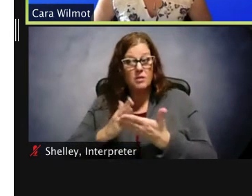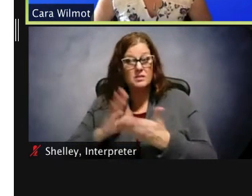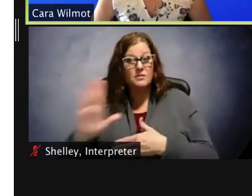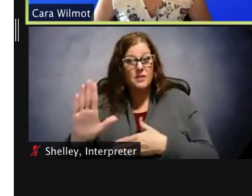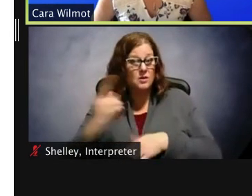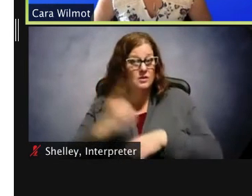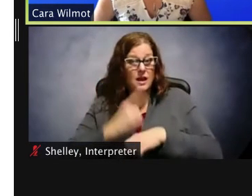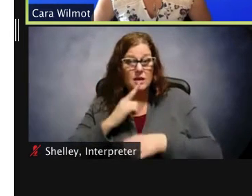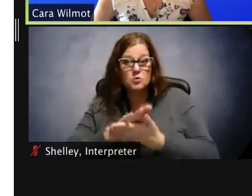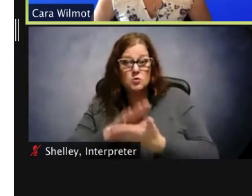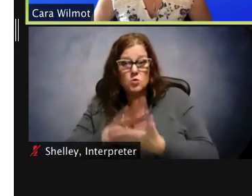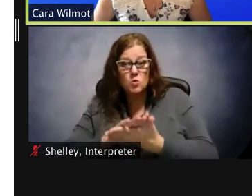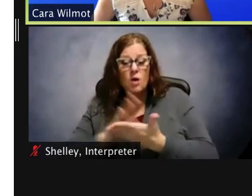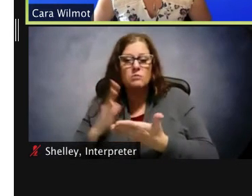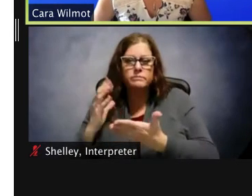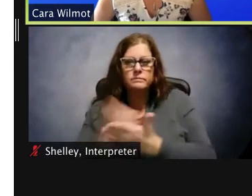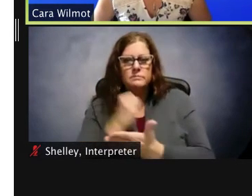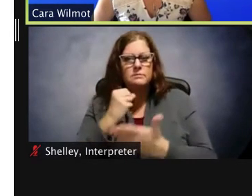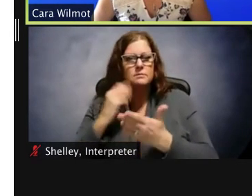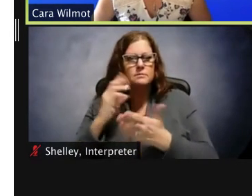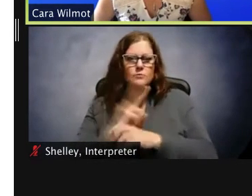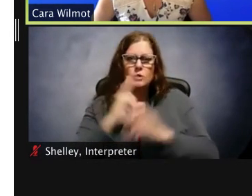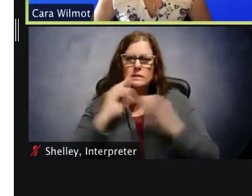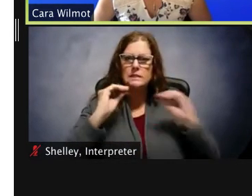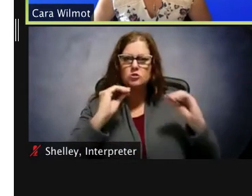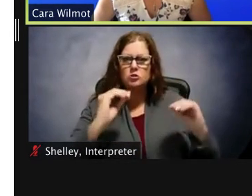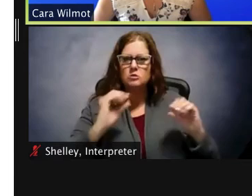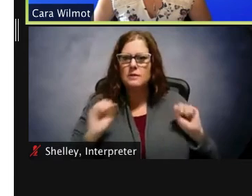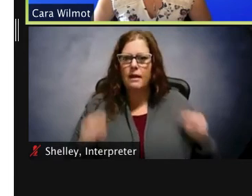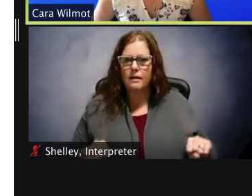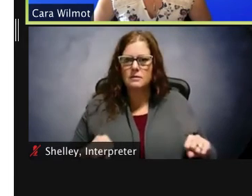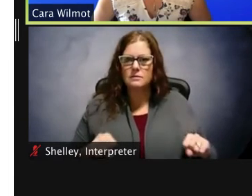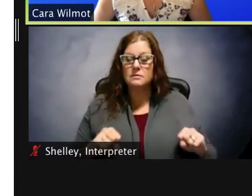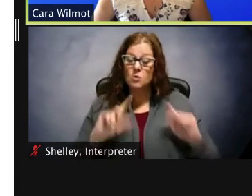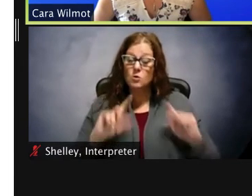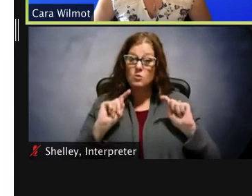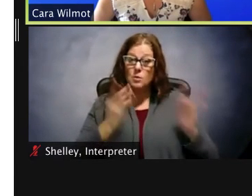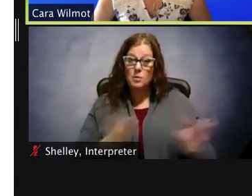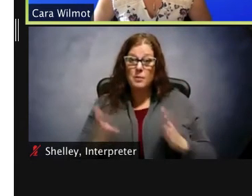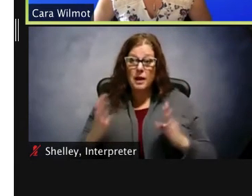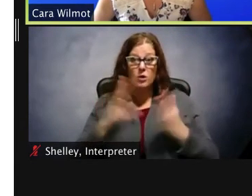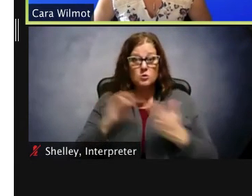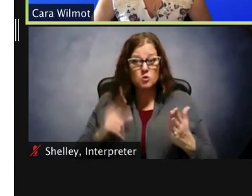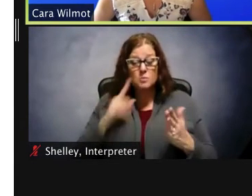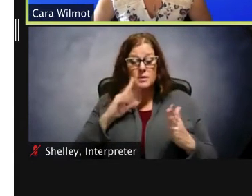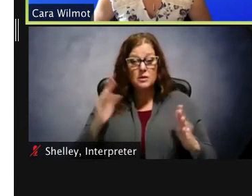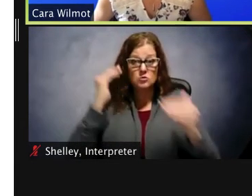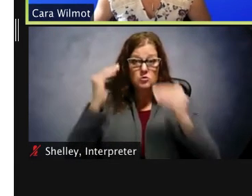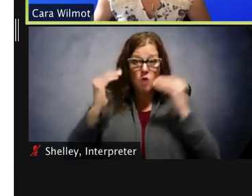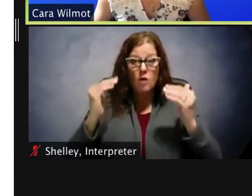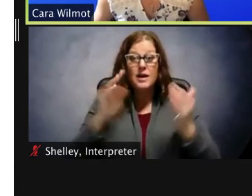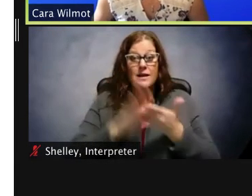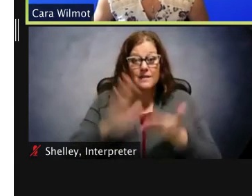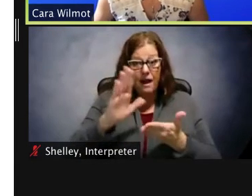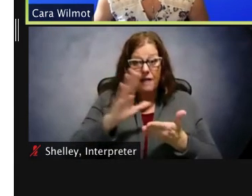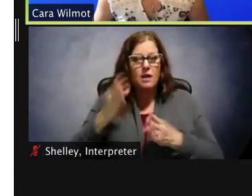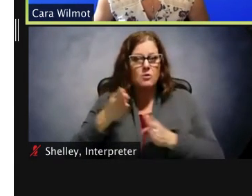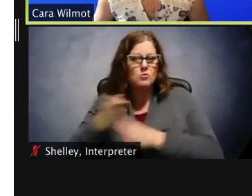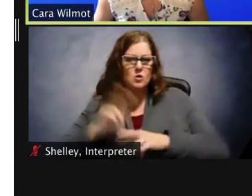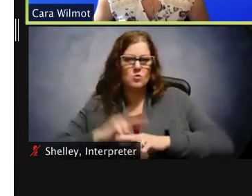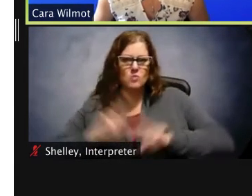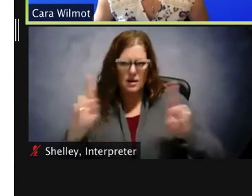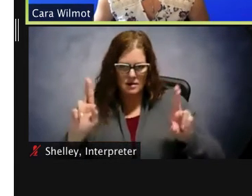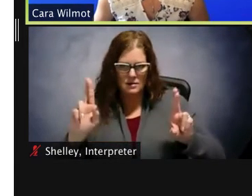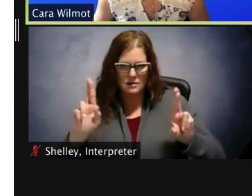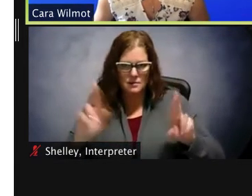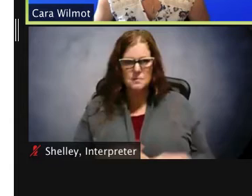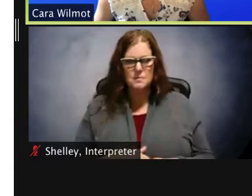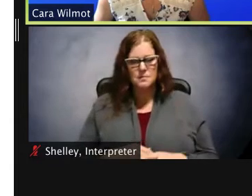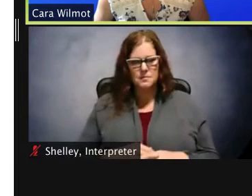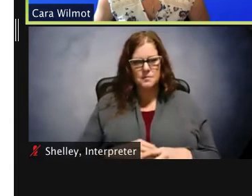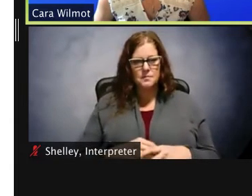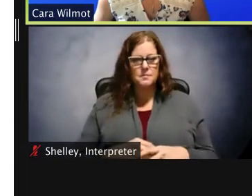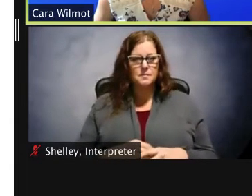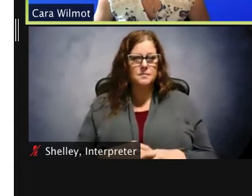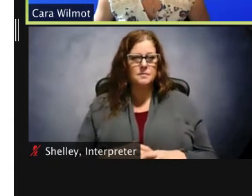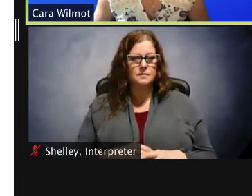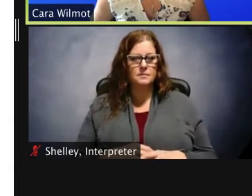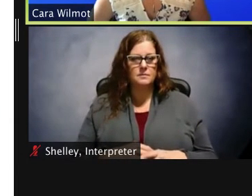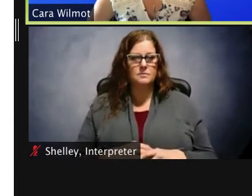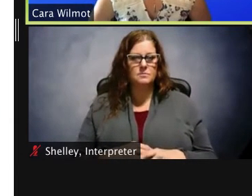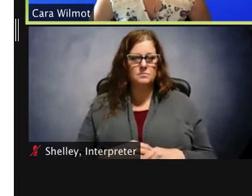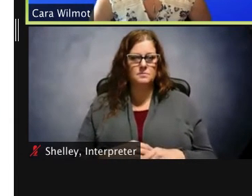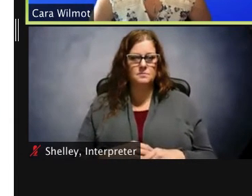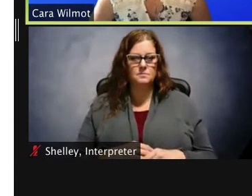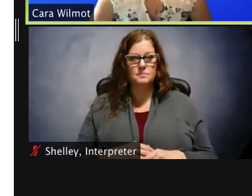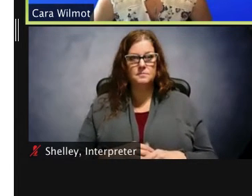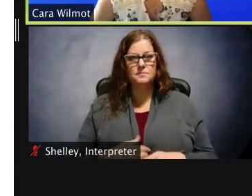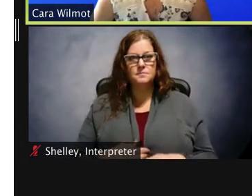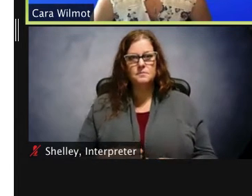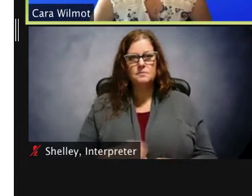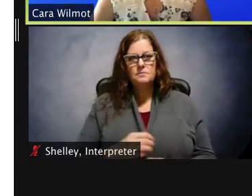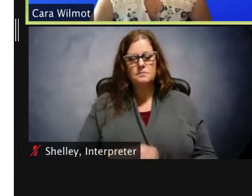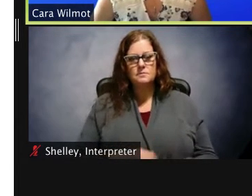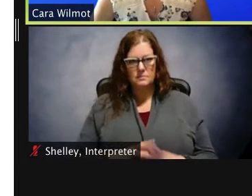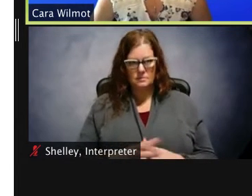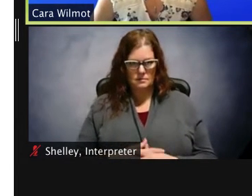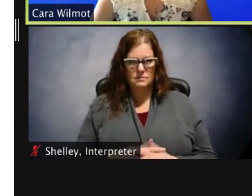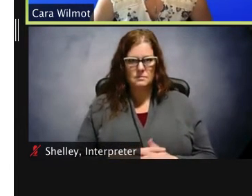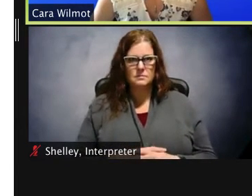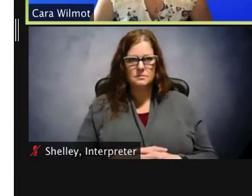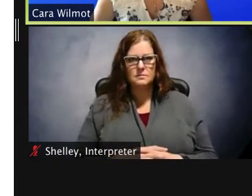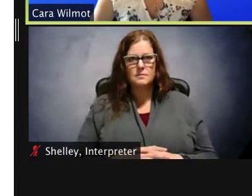to teach. The team is preparing the student to be an adult who is college and career ready.